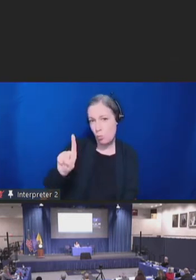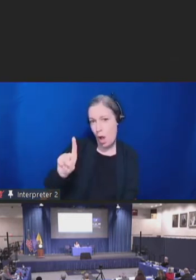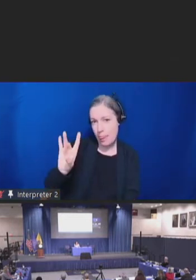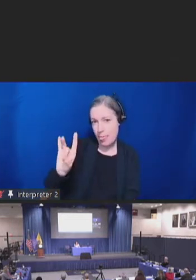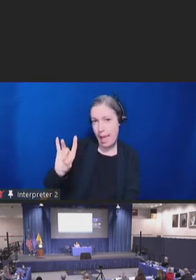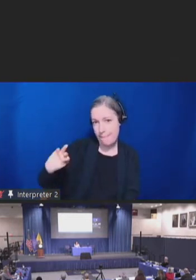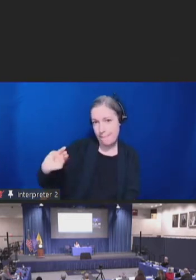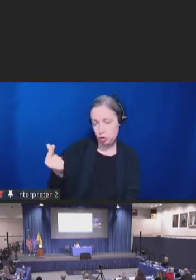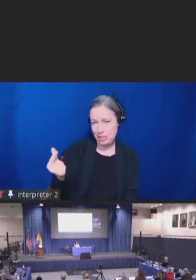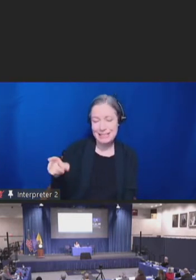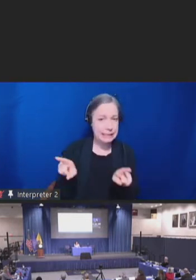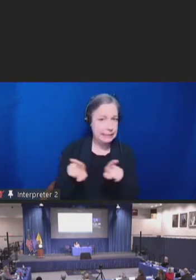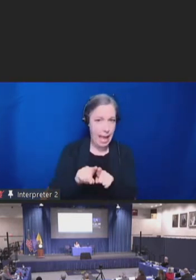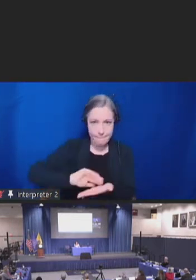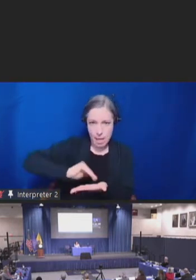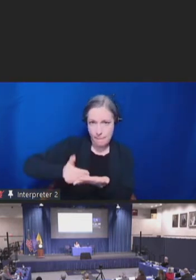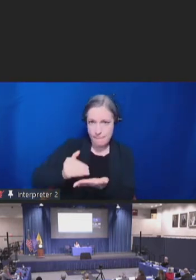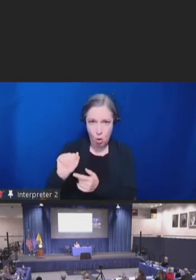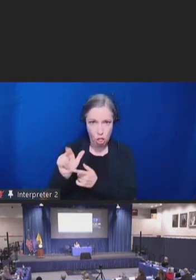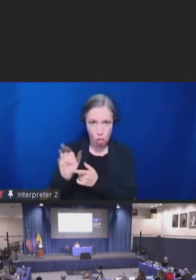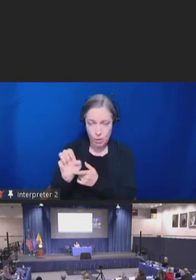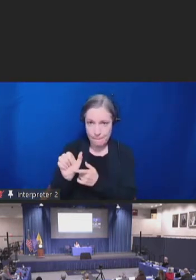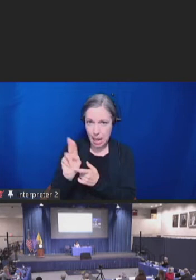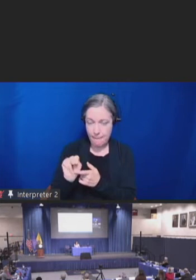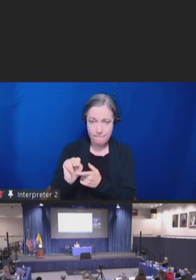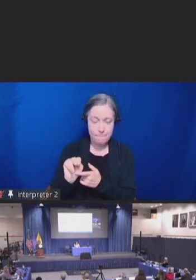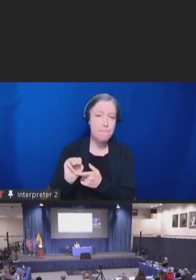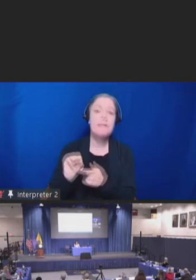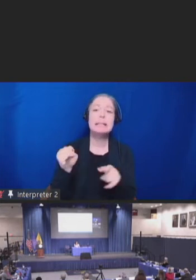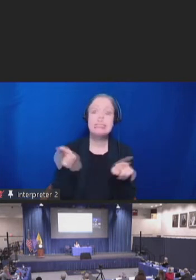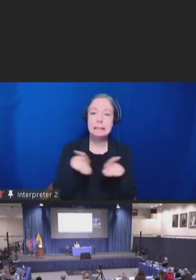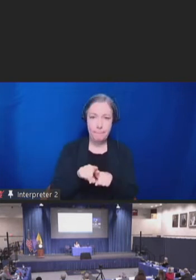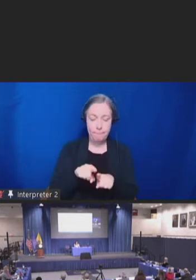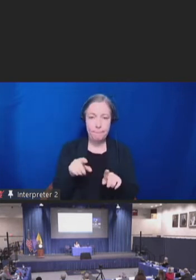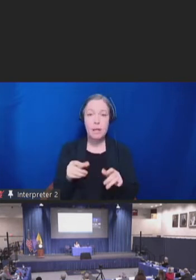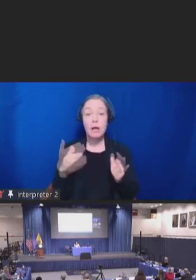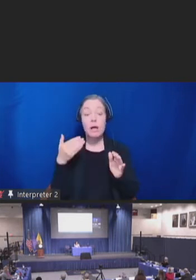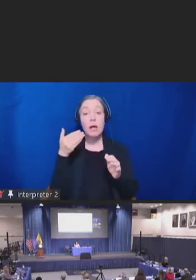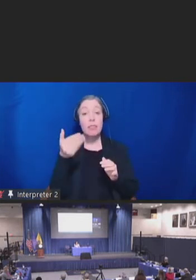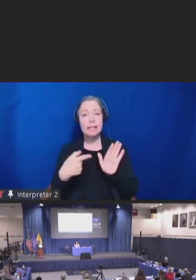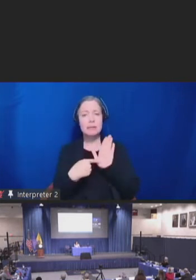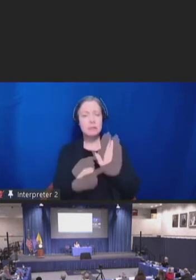Next slide, please. So, this slide, I'm going to walk through this a little more slowly.